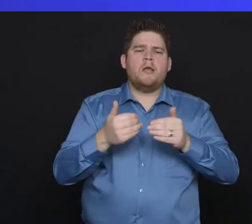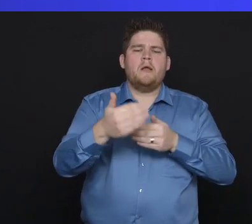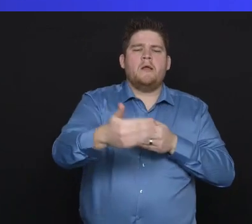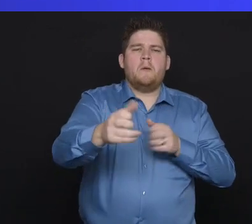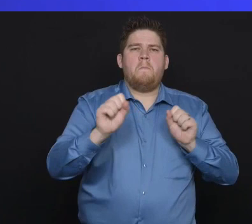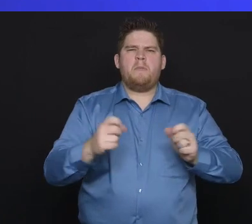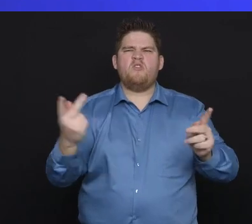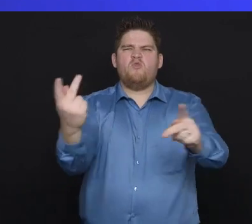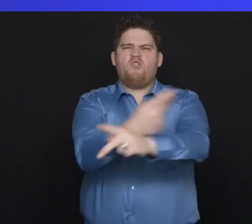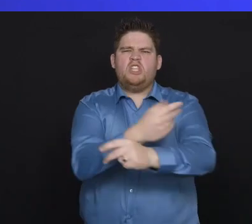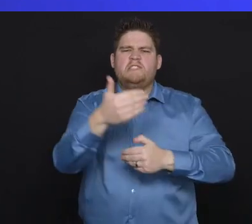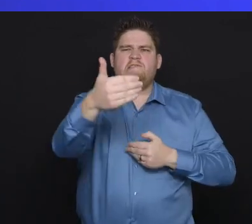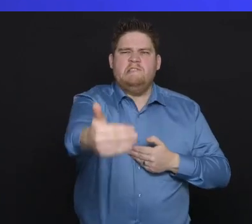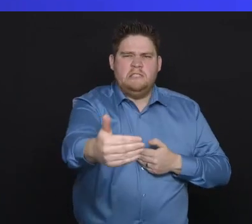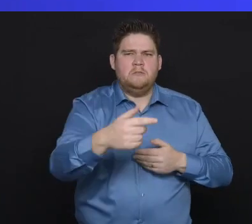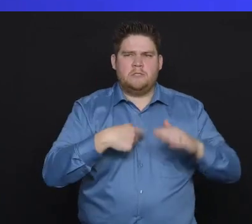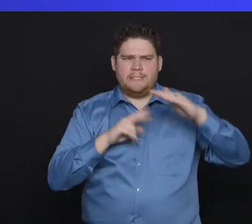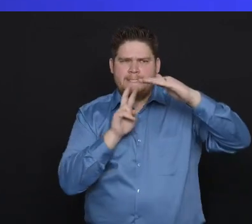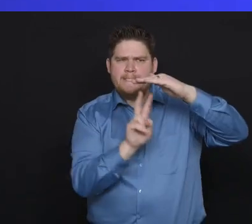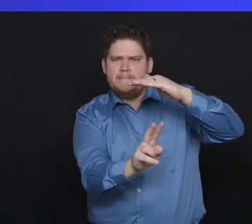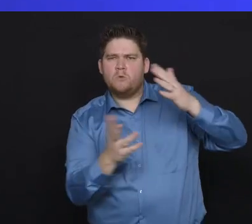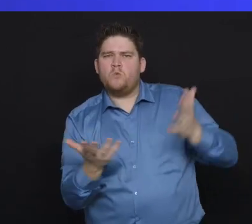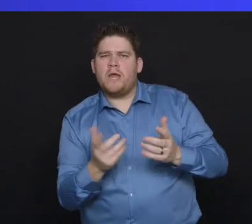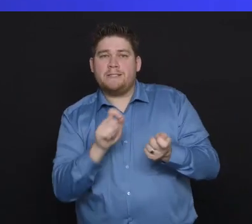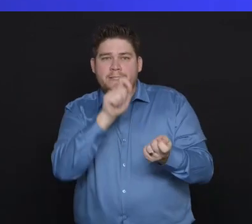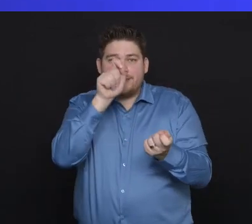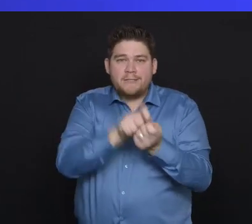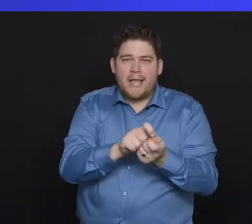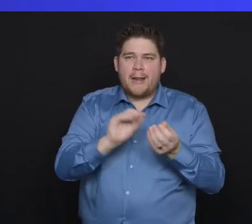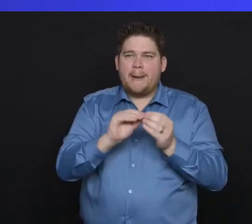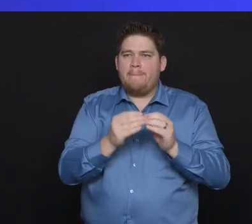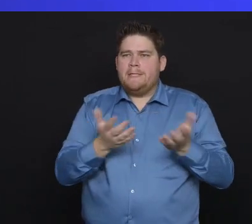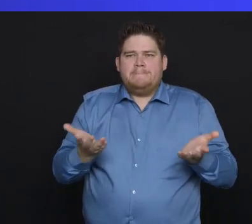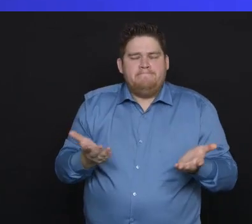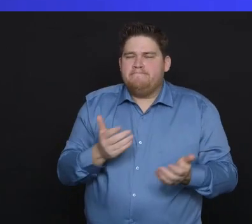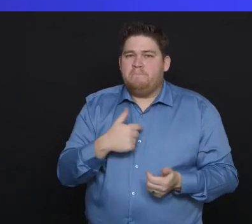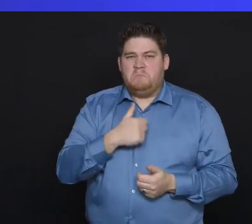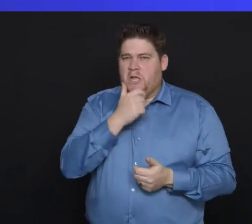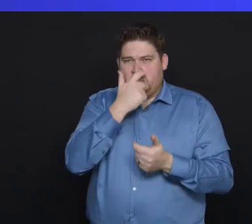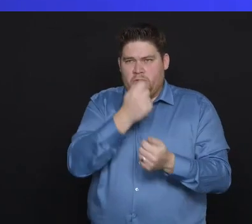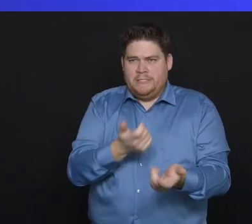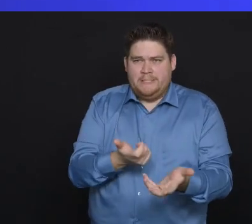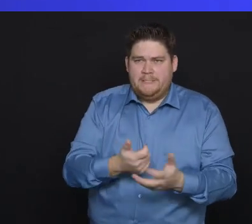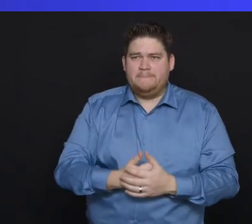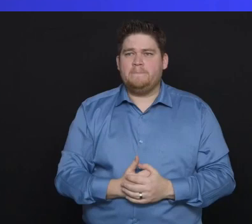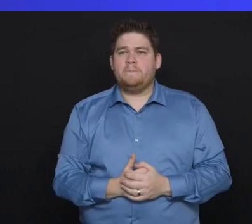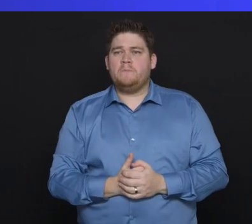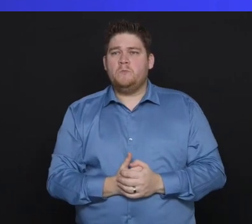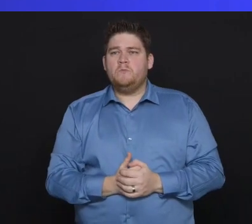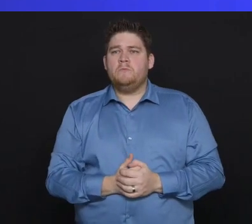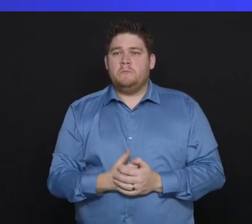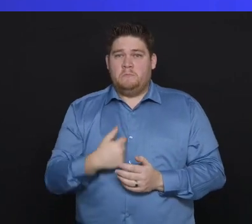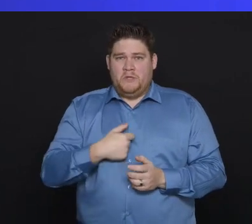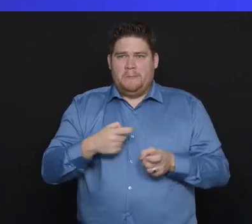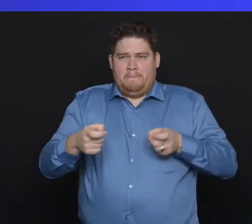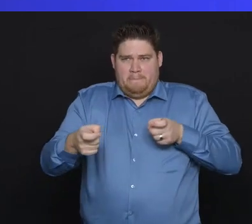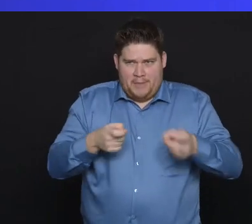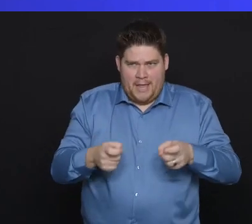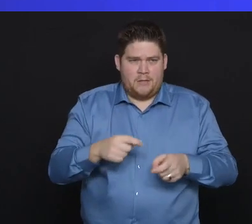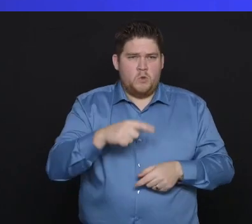help us say OK, what do we need to have in place and the exact numbers are really in my mind. They are not that important.